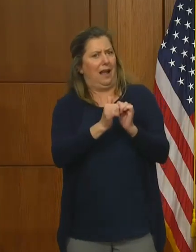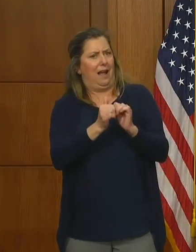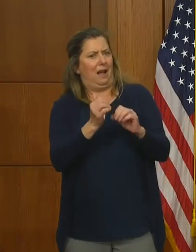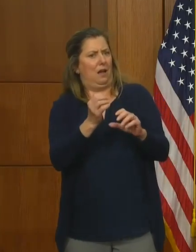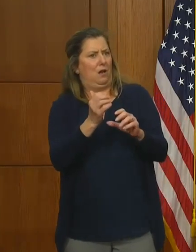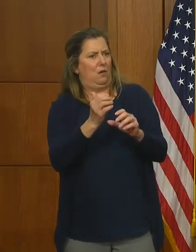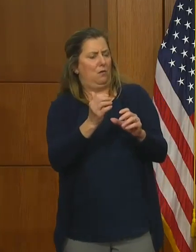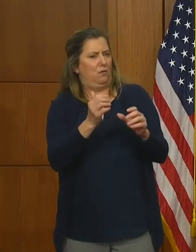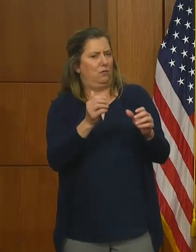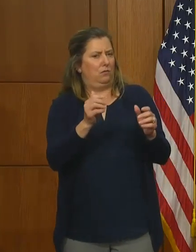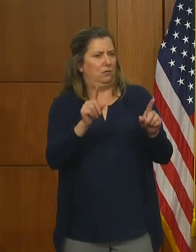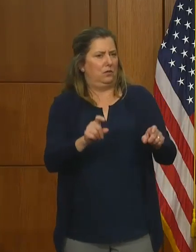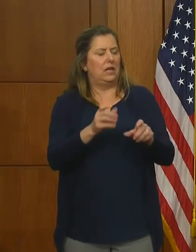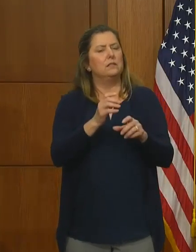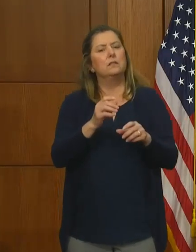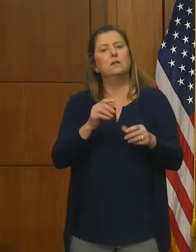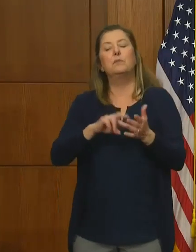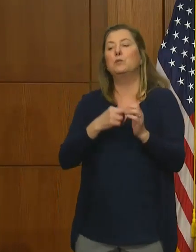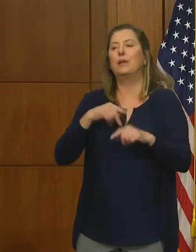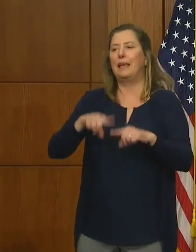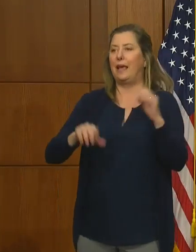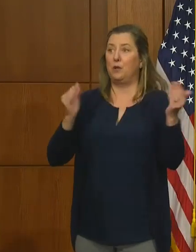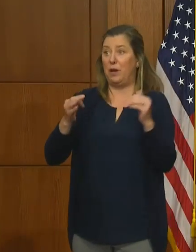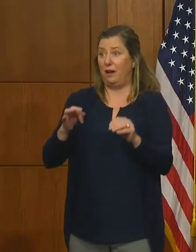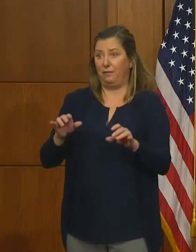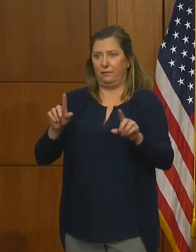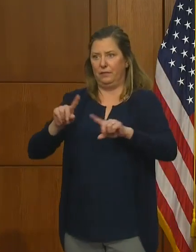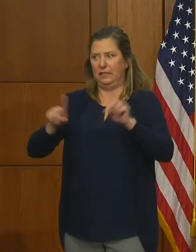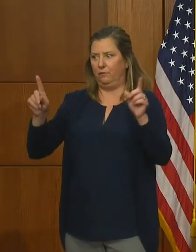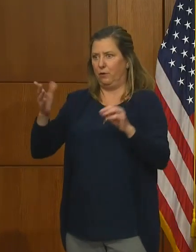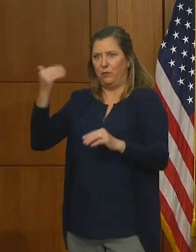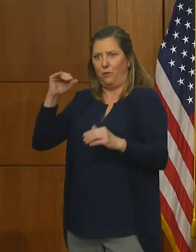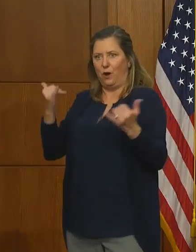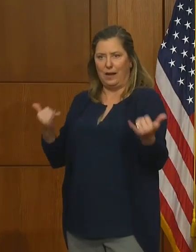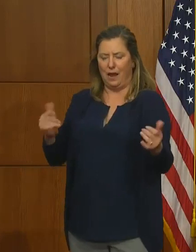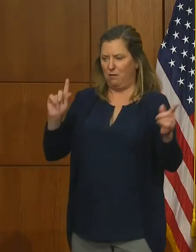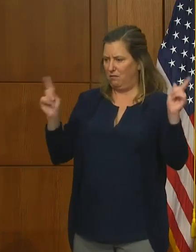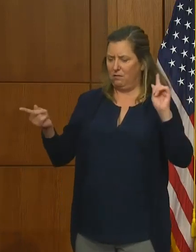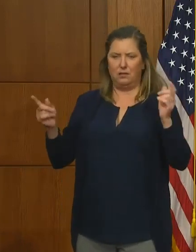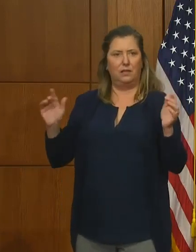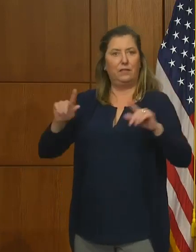ABOUT FIFTEEN. ON OVER THERE FOR IT TODAY. HE DID YOU THE METHODOLOGY THAT MADE. YOU